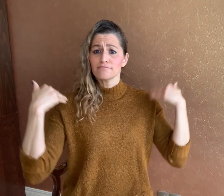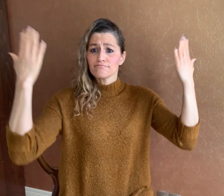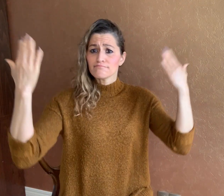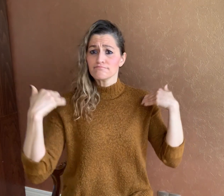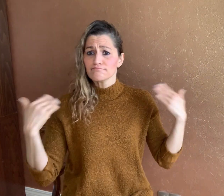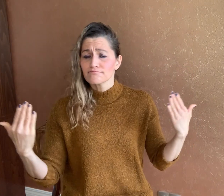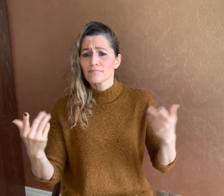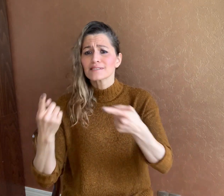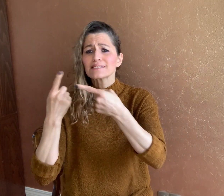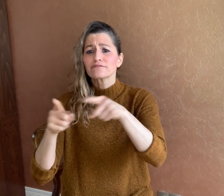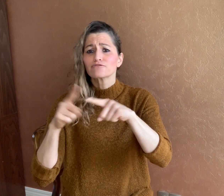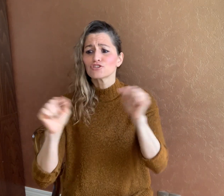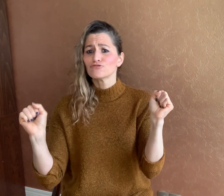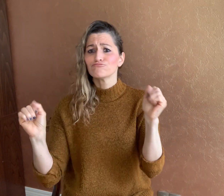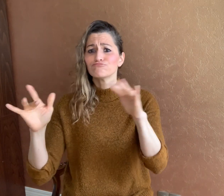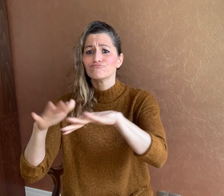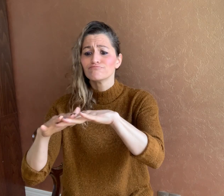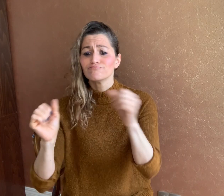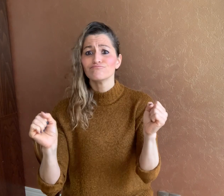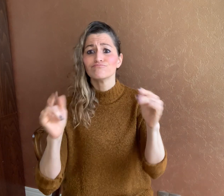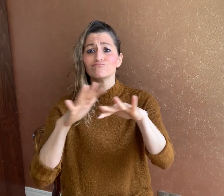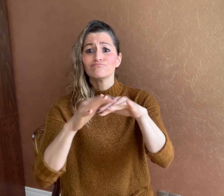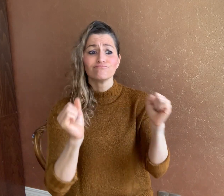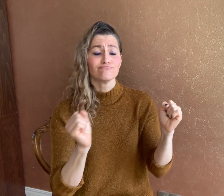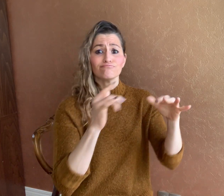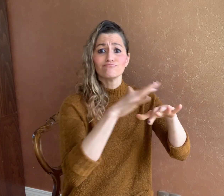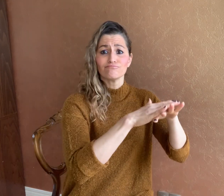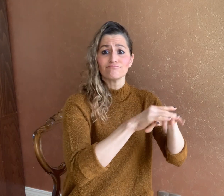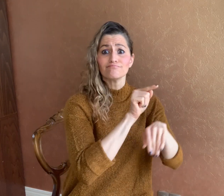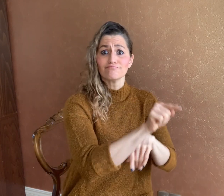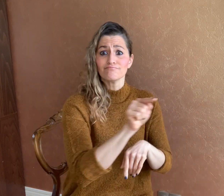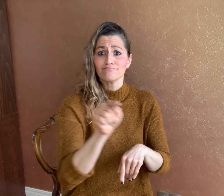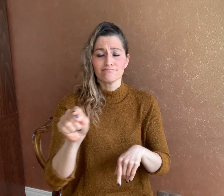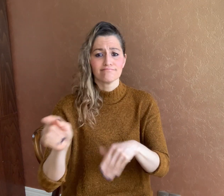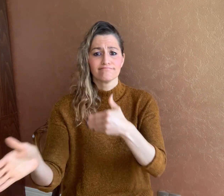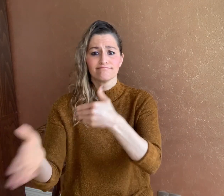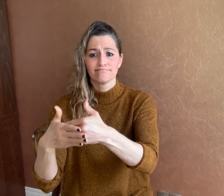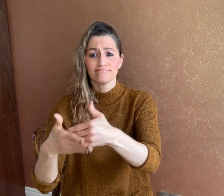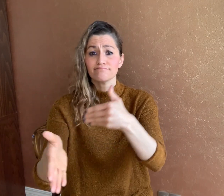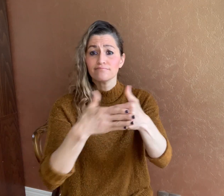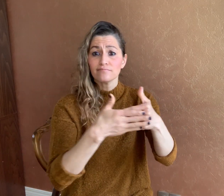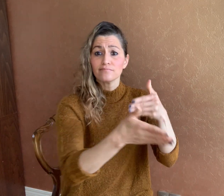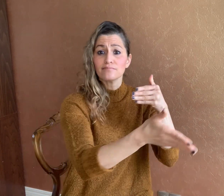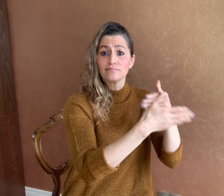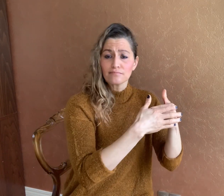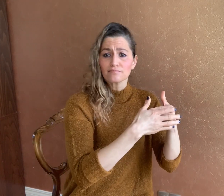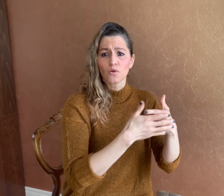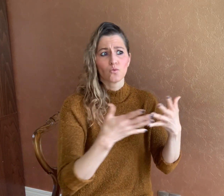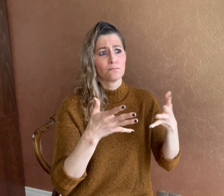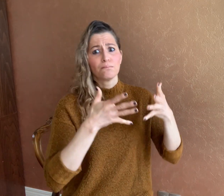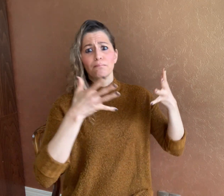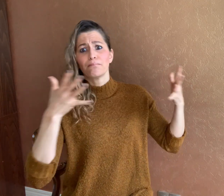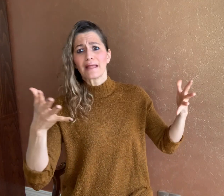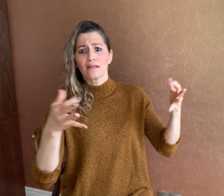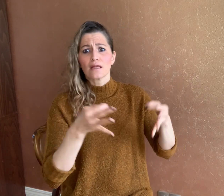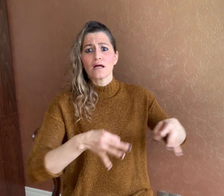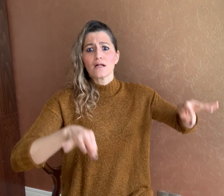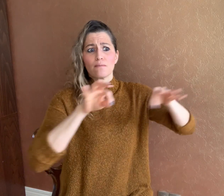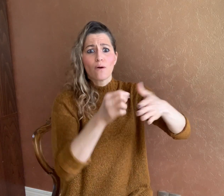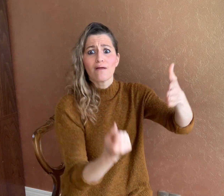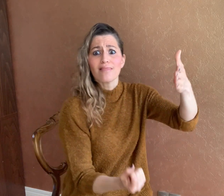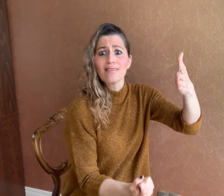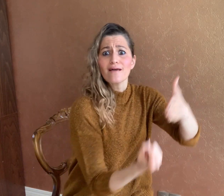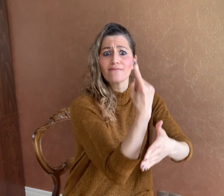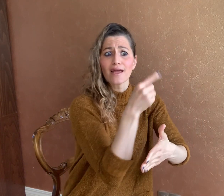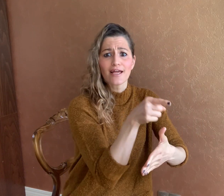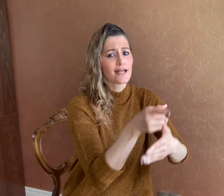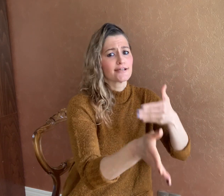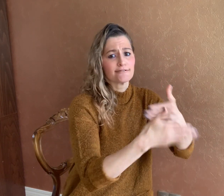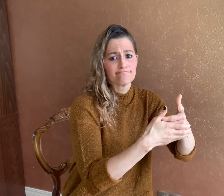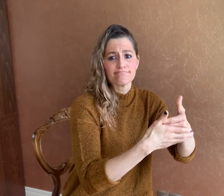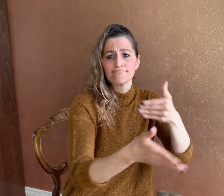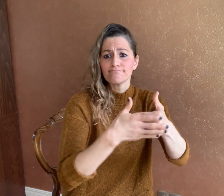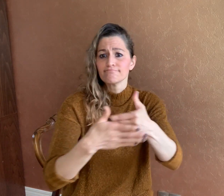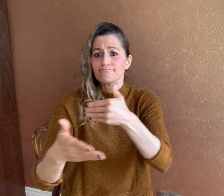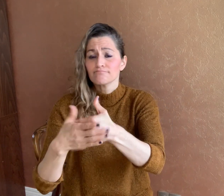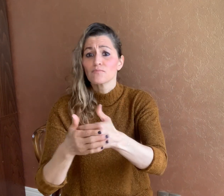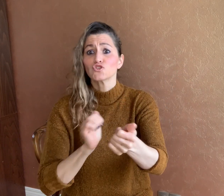gyms and other gathering places have shuttered; and major events,